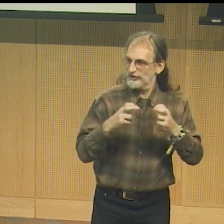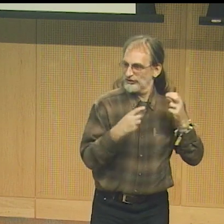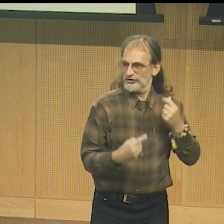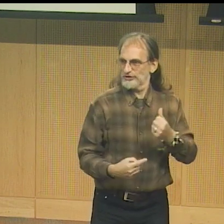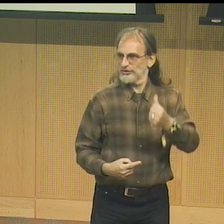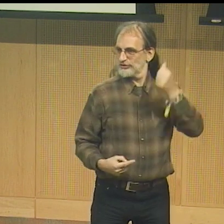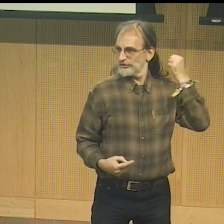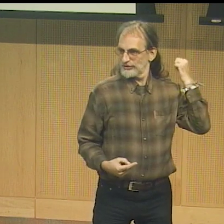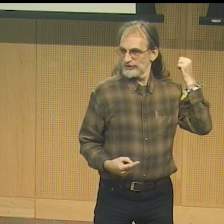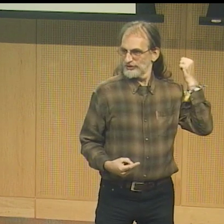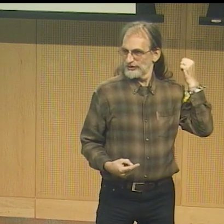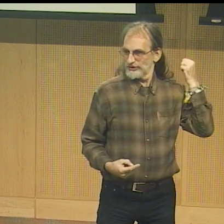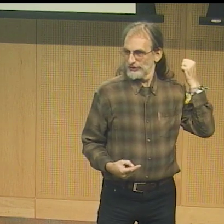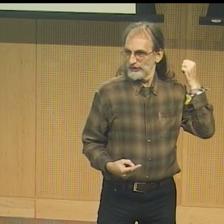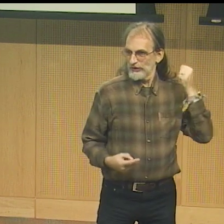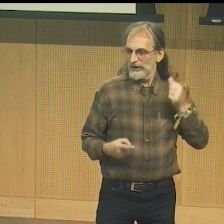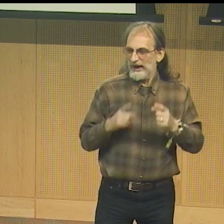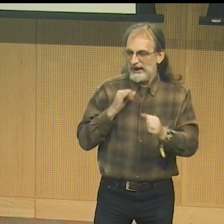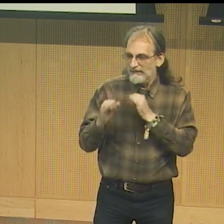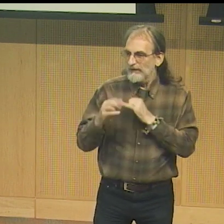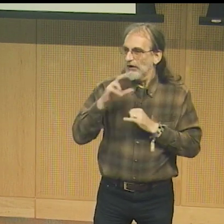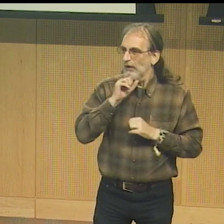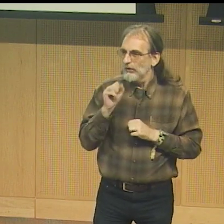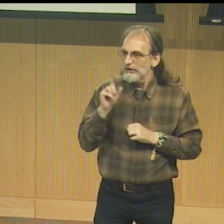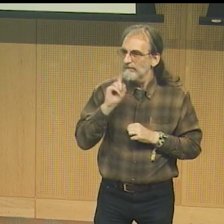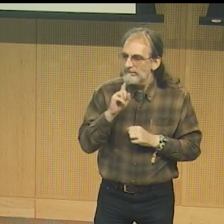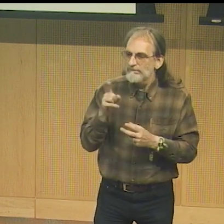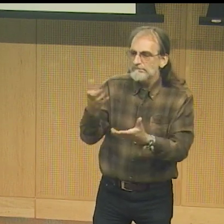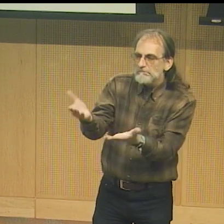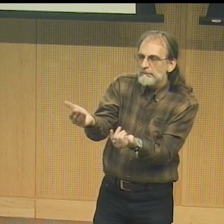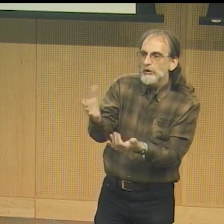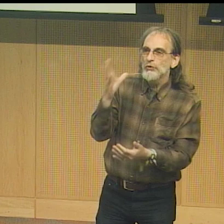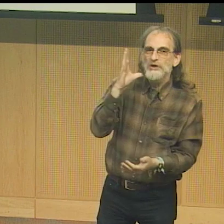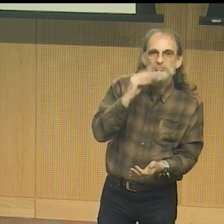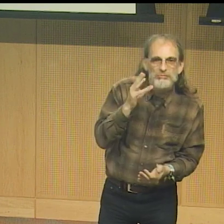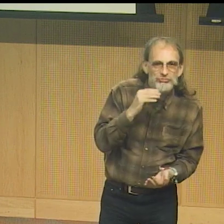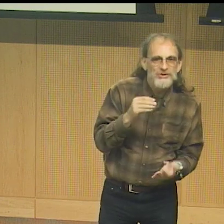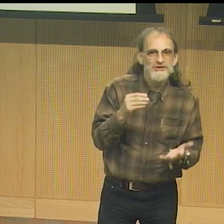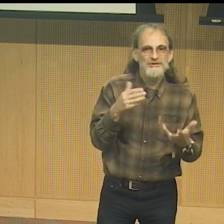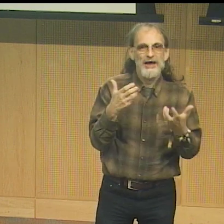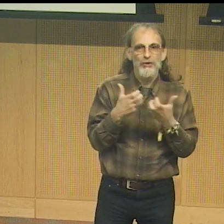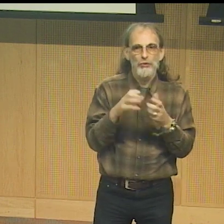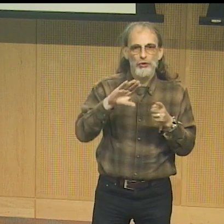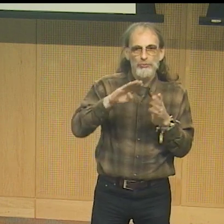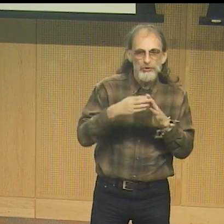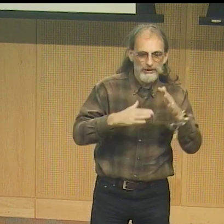on the historical aspects of Deaf culture. No one's interviewed the elderly Deaf individuals,